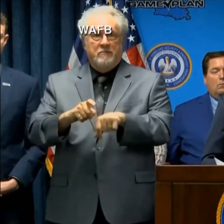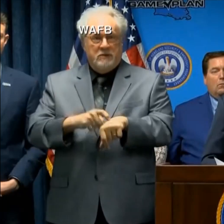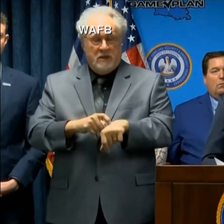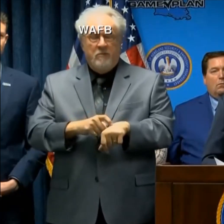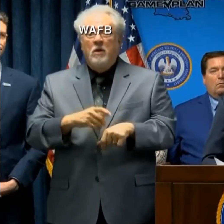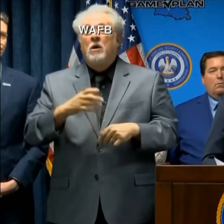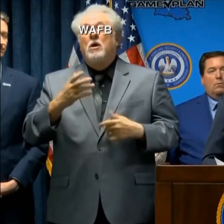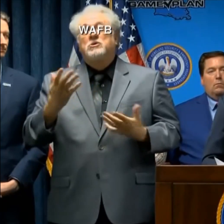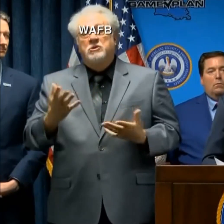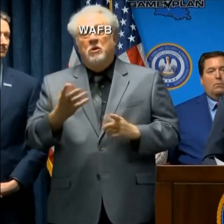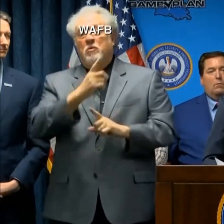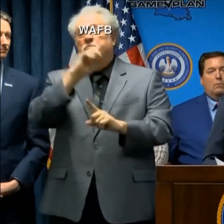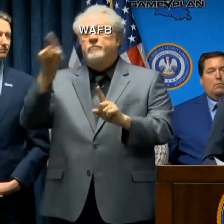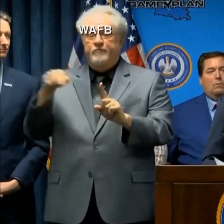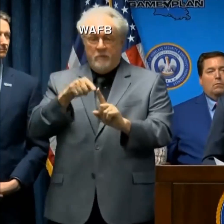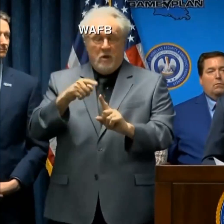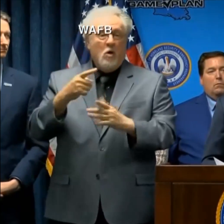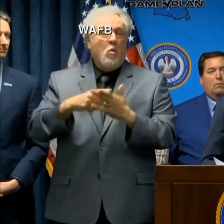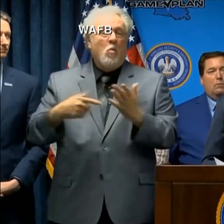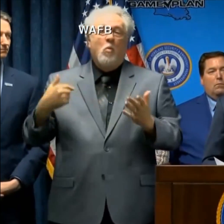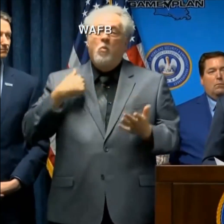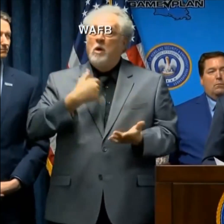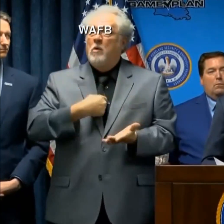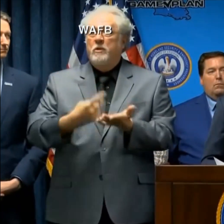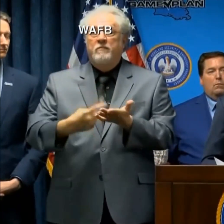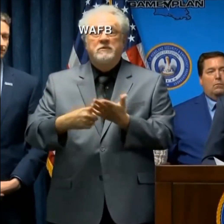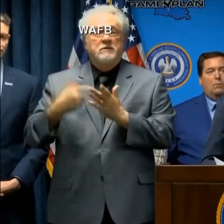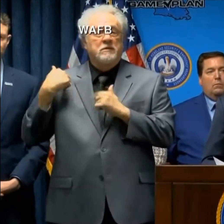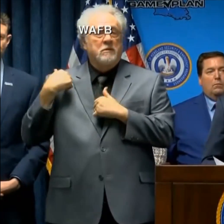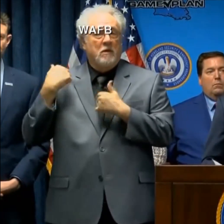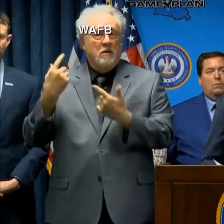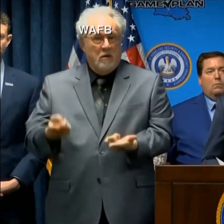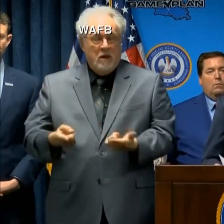back to the very things that we've been talking about are the precautions that I